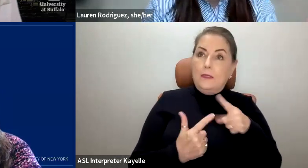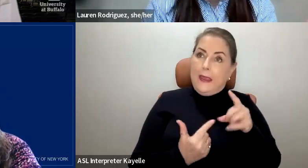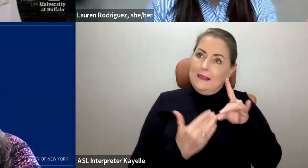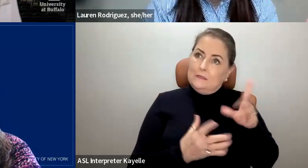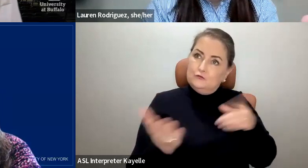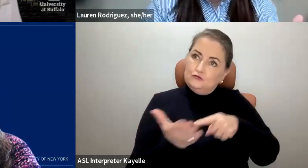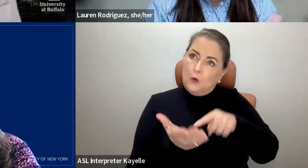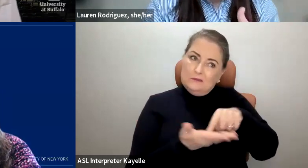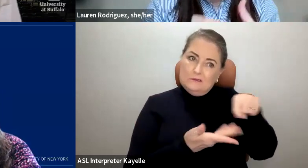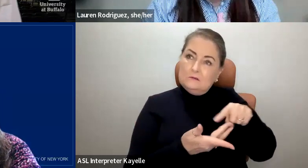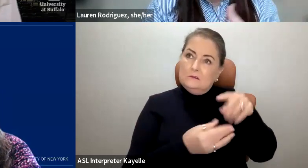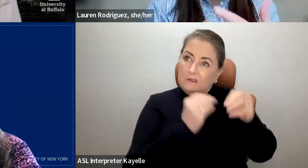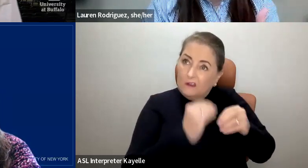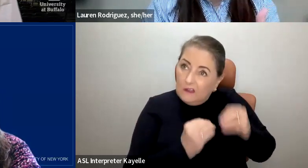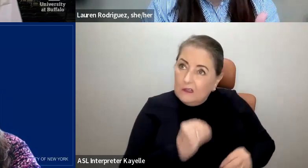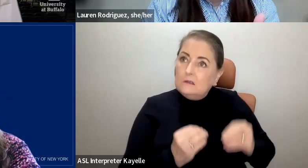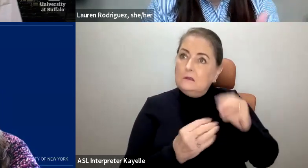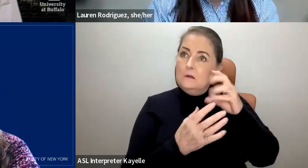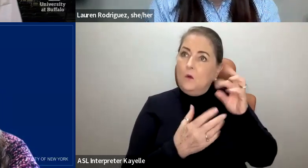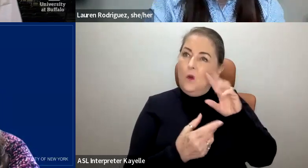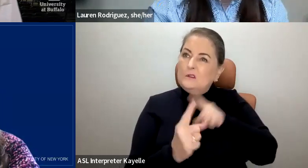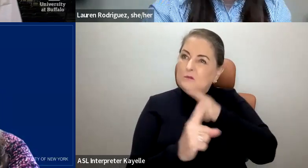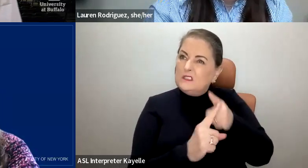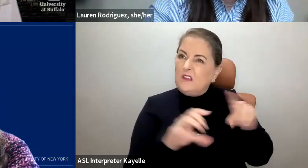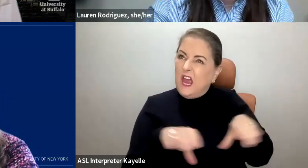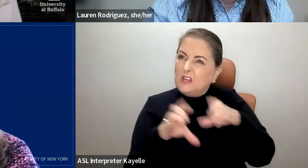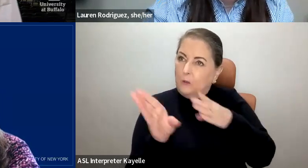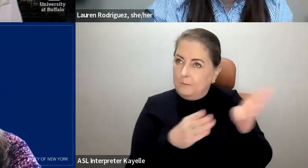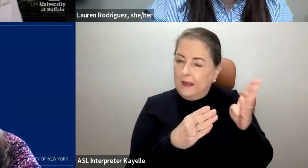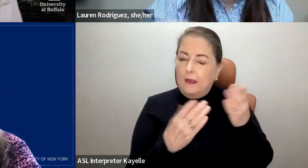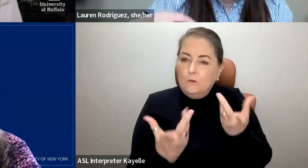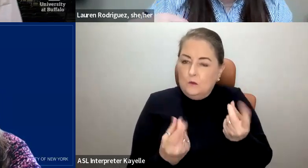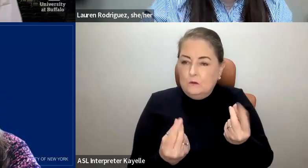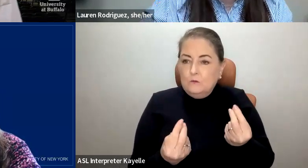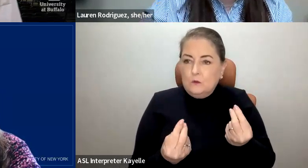been remediated or a specific action plan on how to edit their